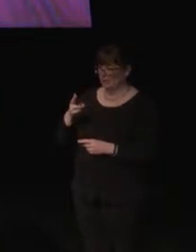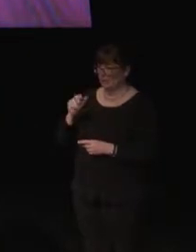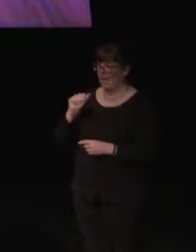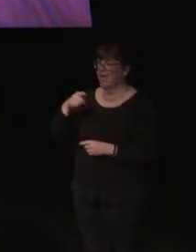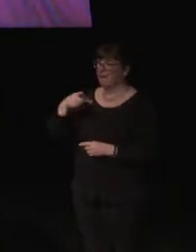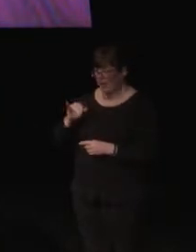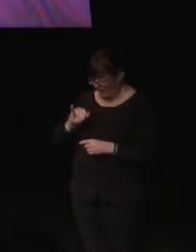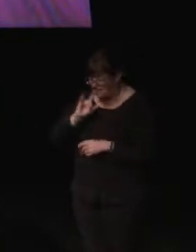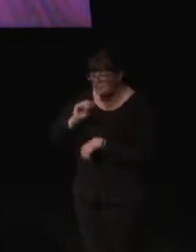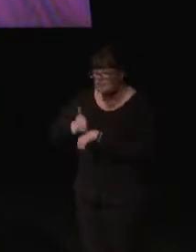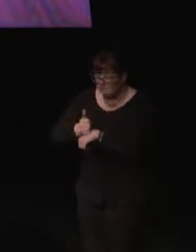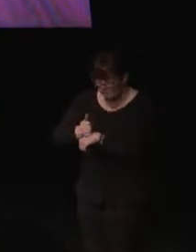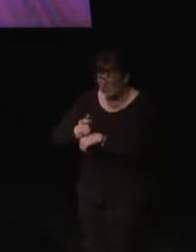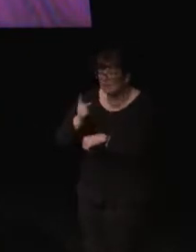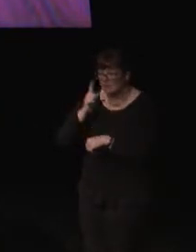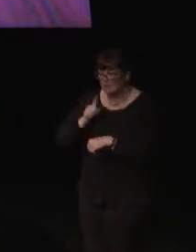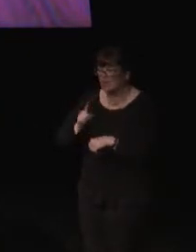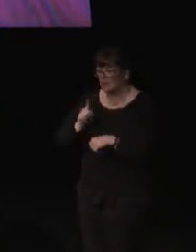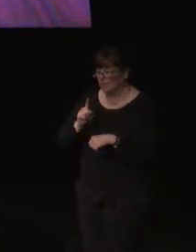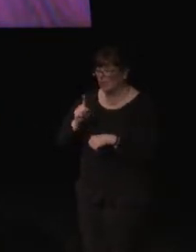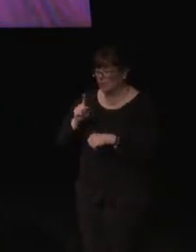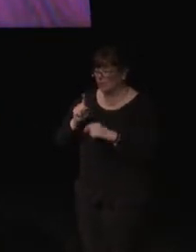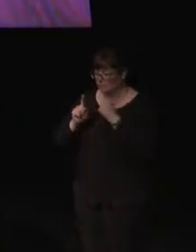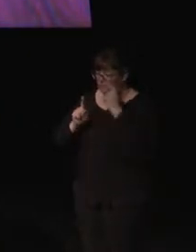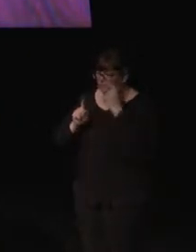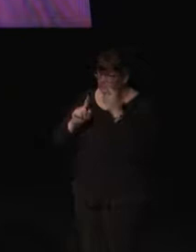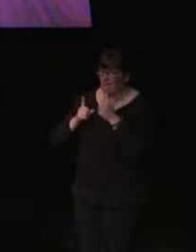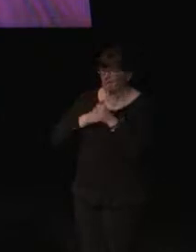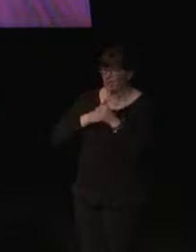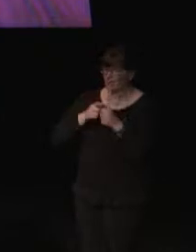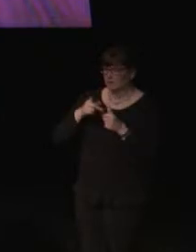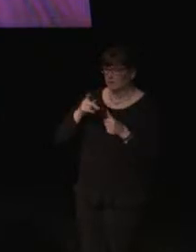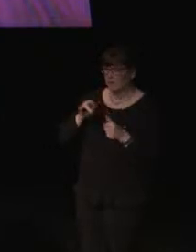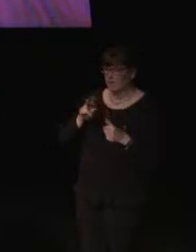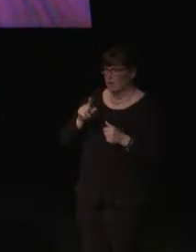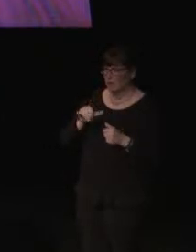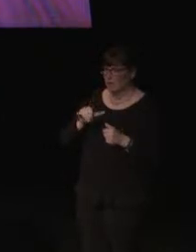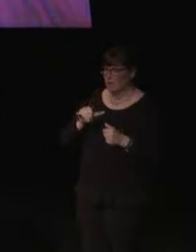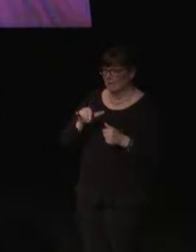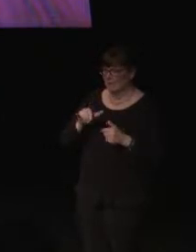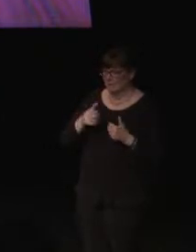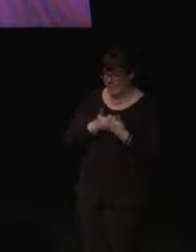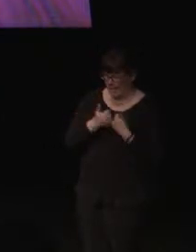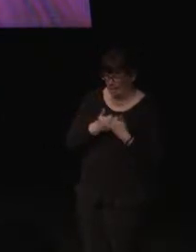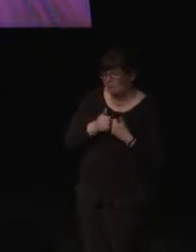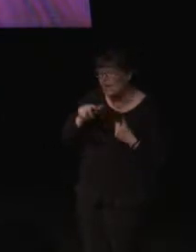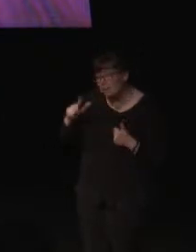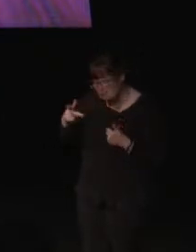So that's used by some of the first party games and I think a couple of third party games too, specially on console.